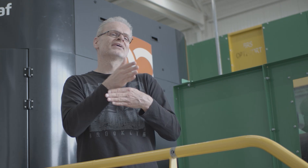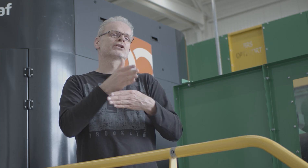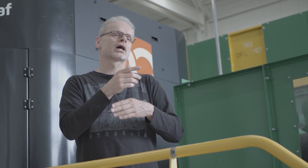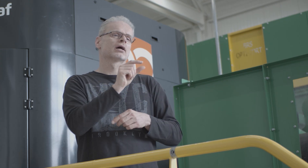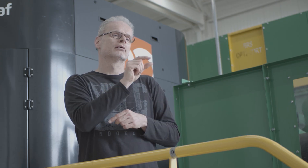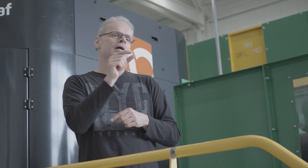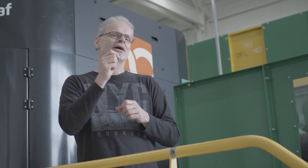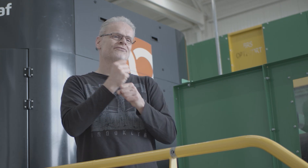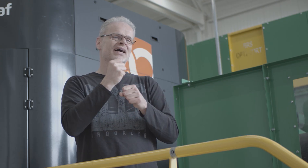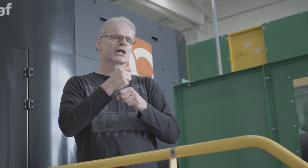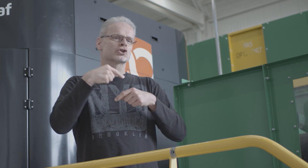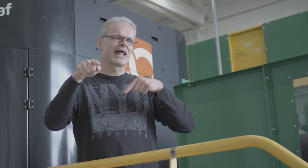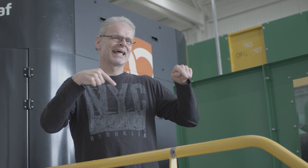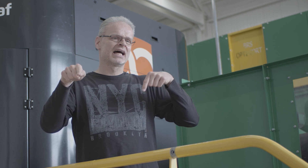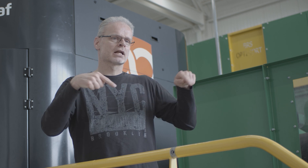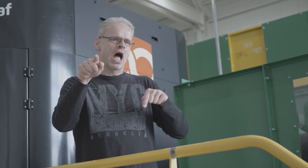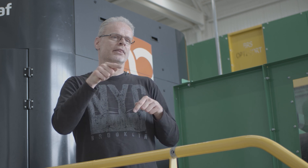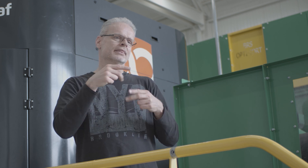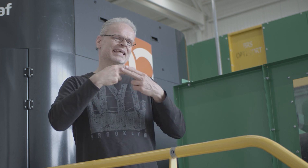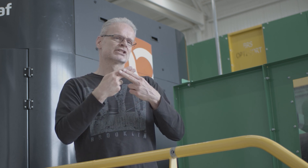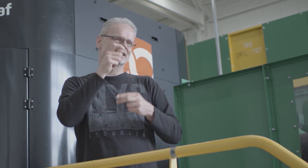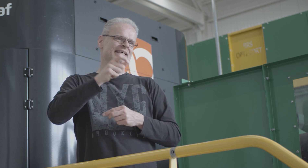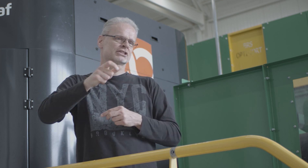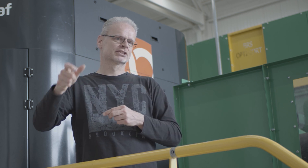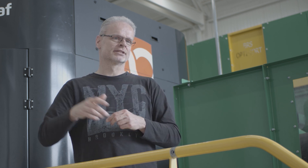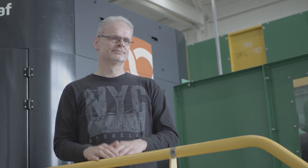Additionally, I delegate work to other engineers.